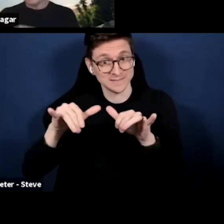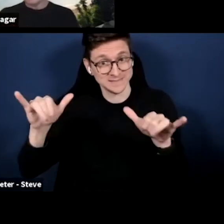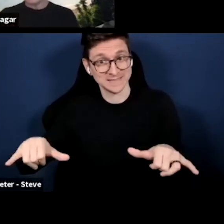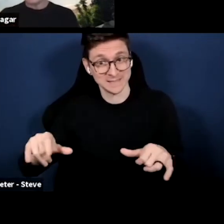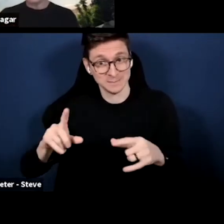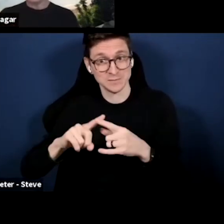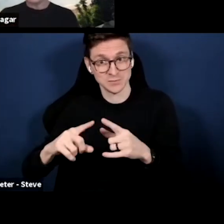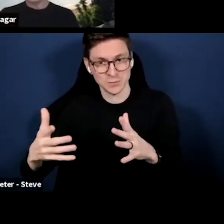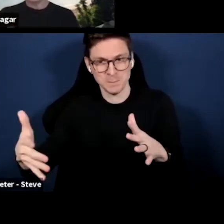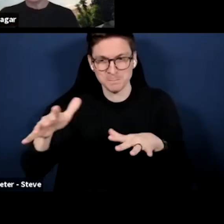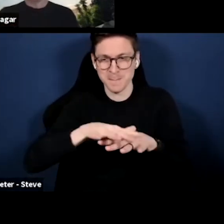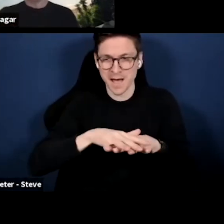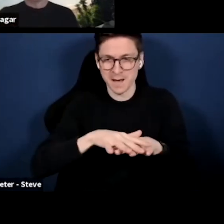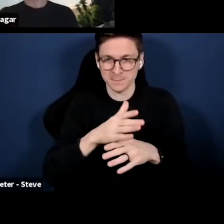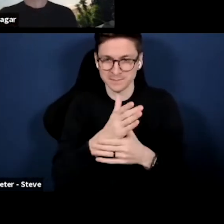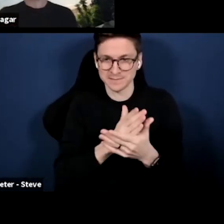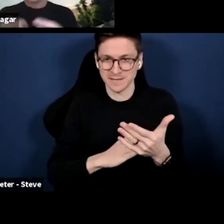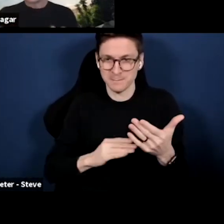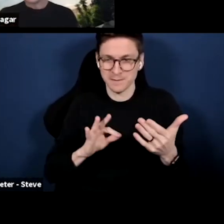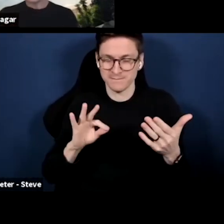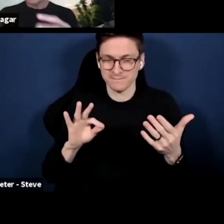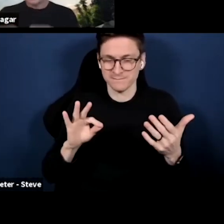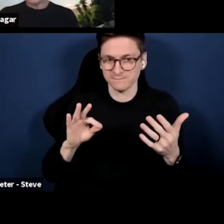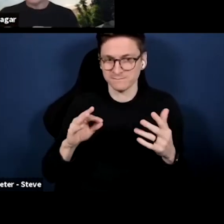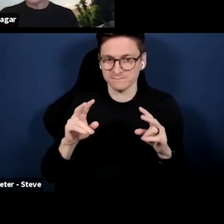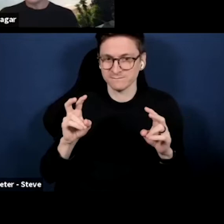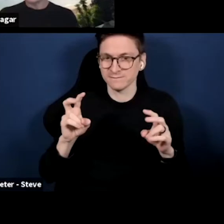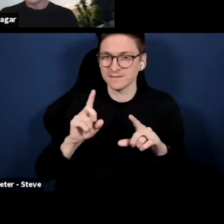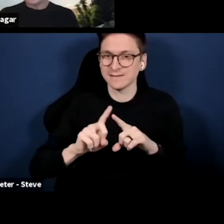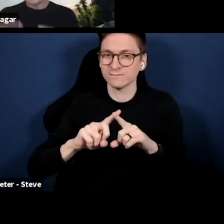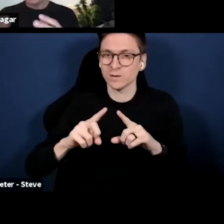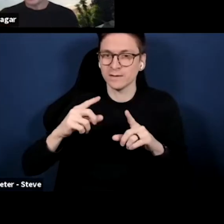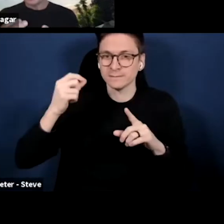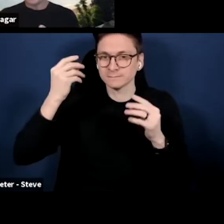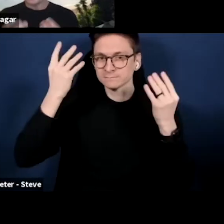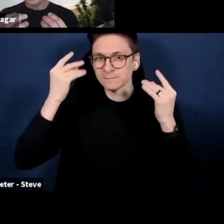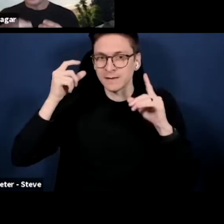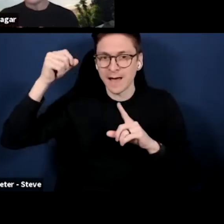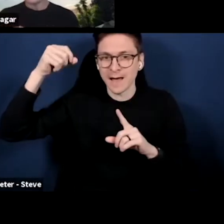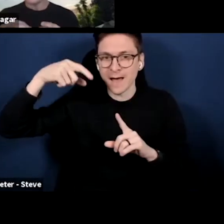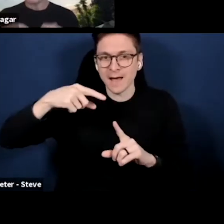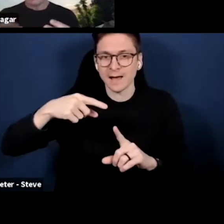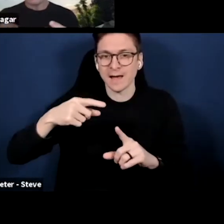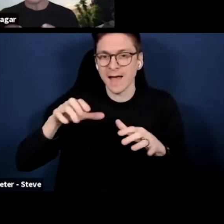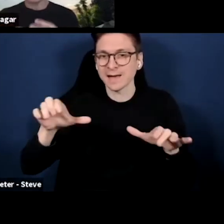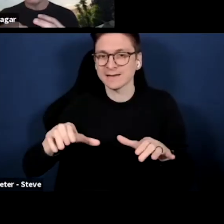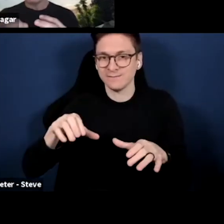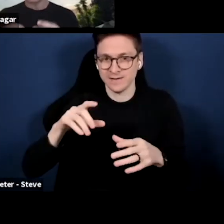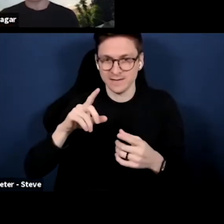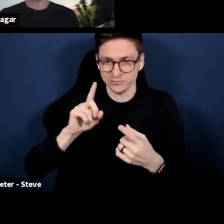some of the activities into into language to give a sort of more grounded representation